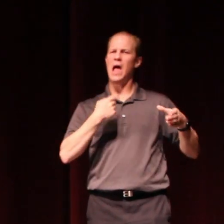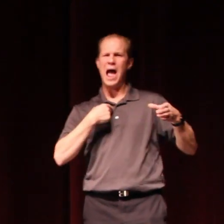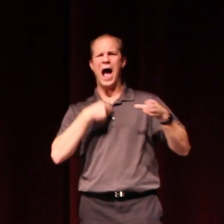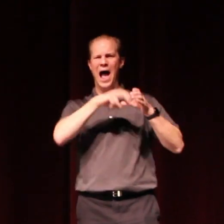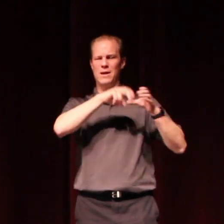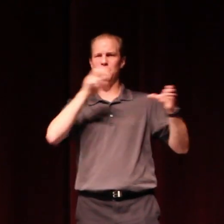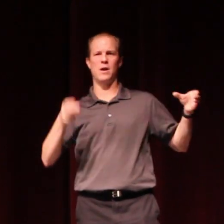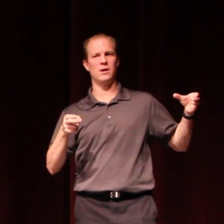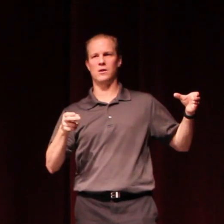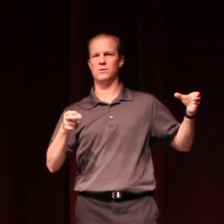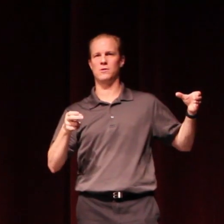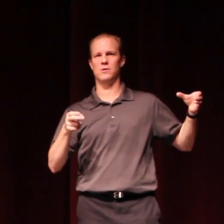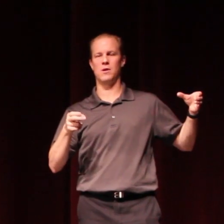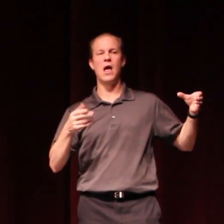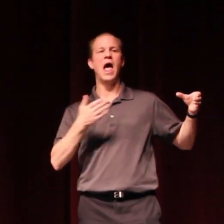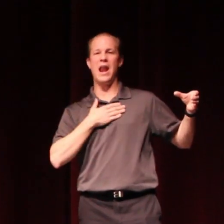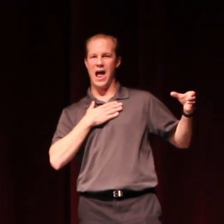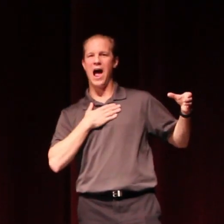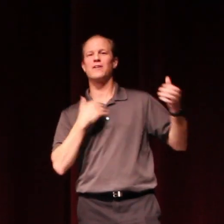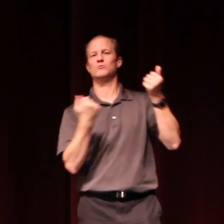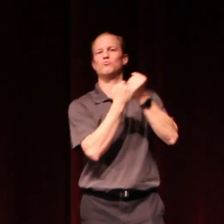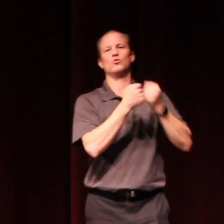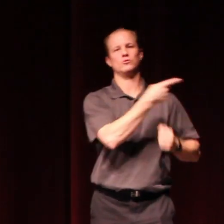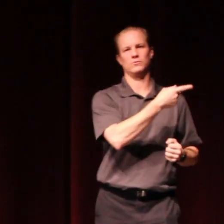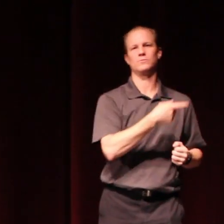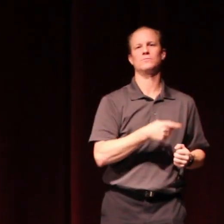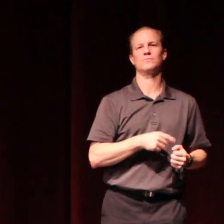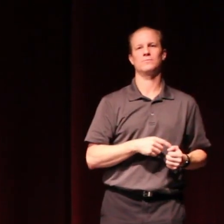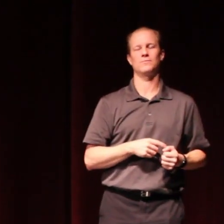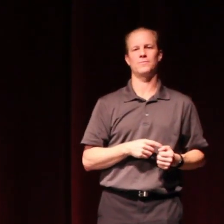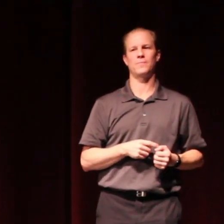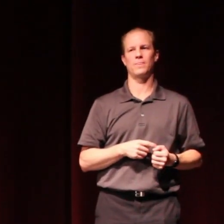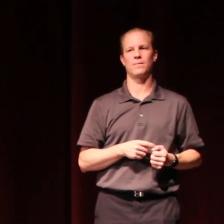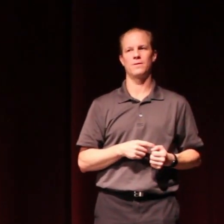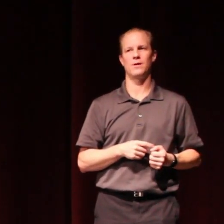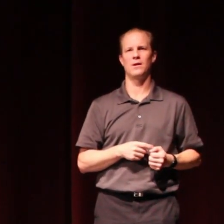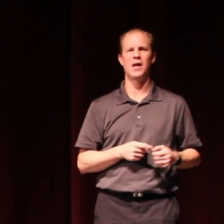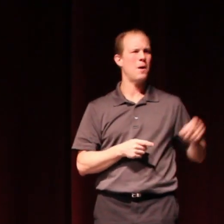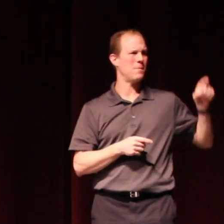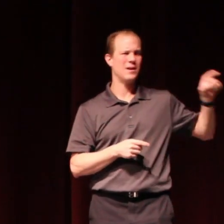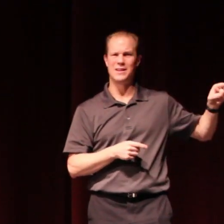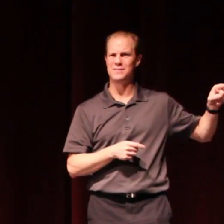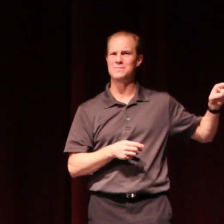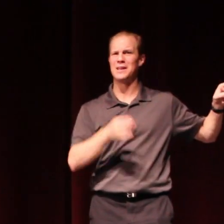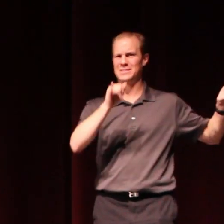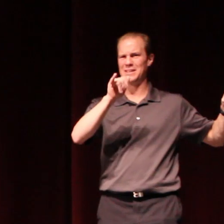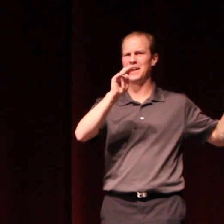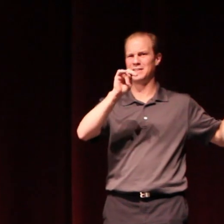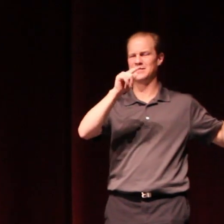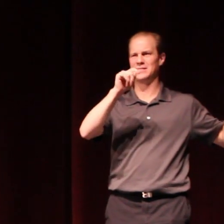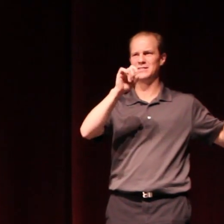I throw all of my support behind you? In keeping with his level of Integrity, he said no Duane,